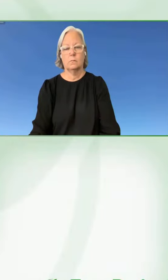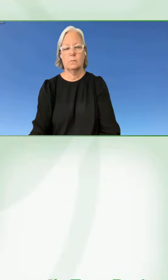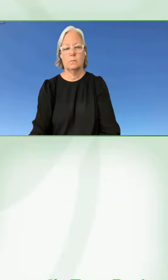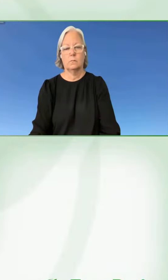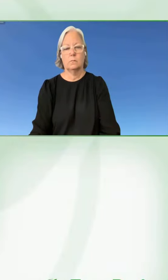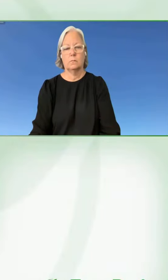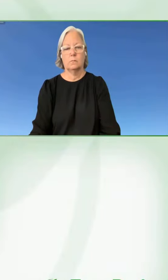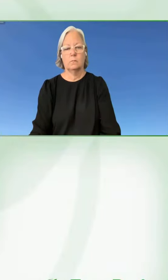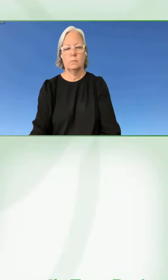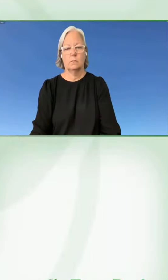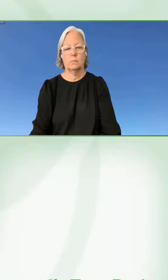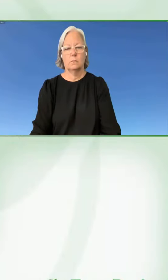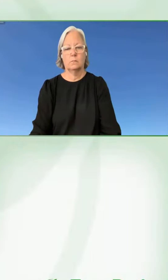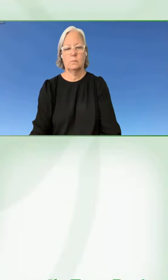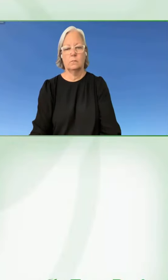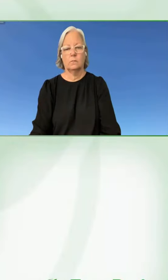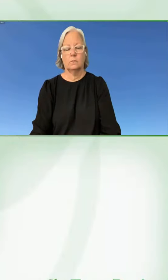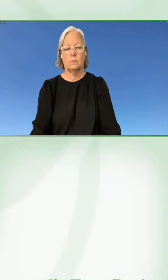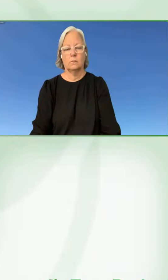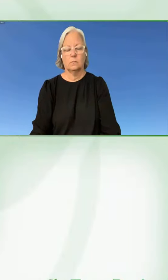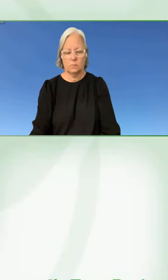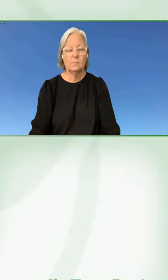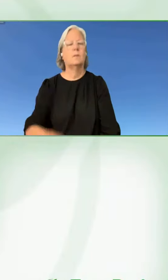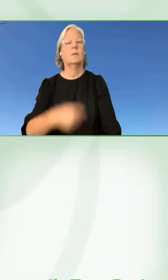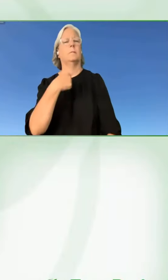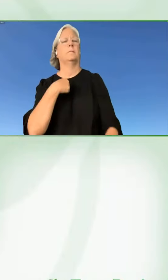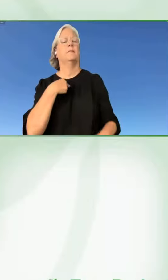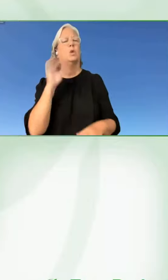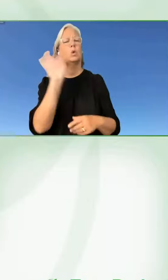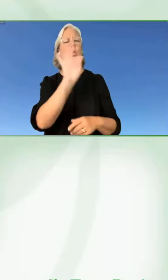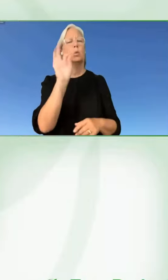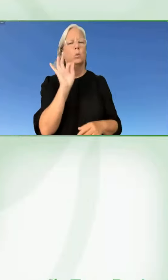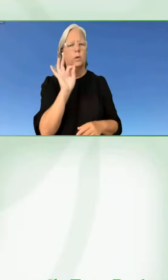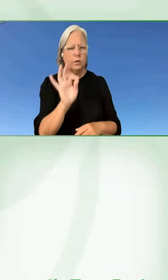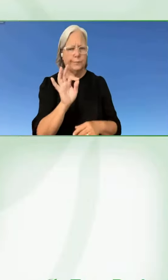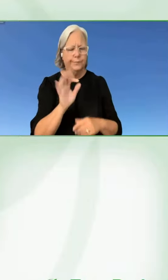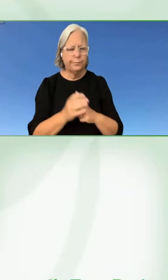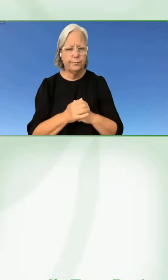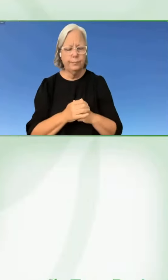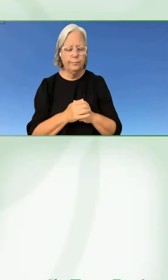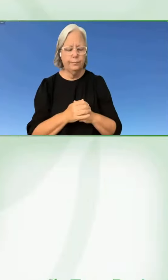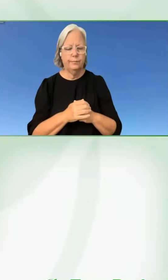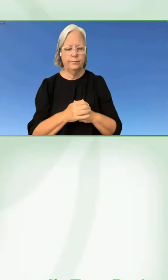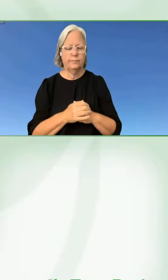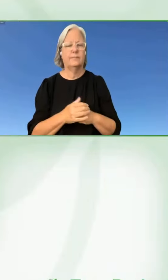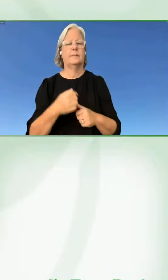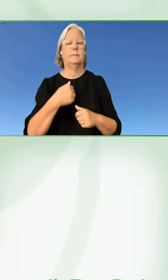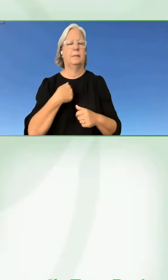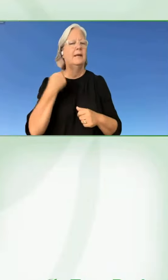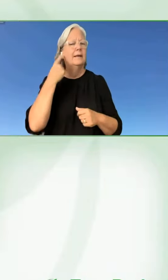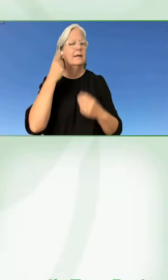Also, PREP is integrated with our Invicta APIs so not only is your document being made